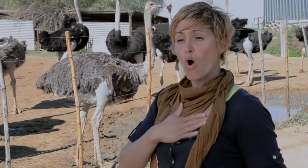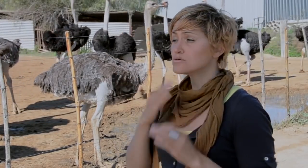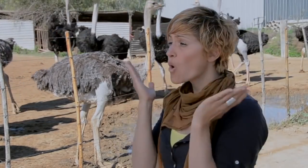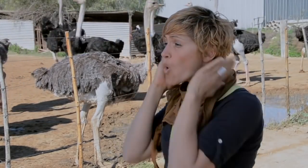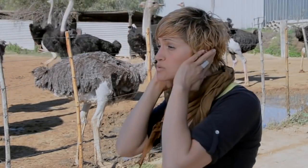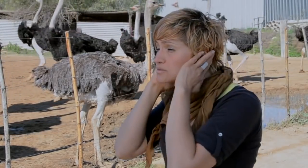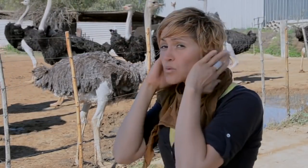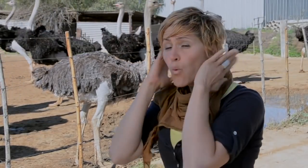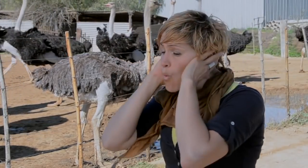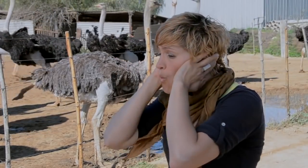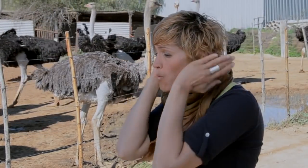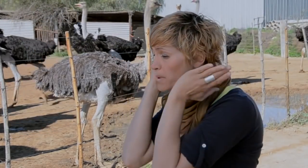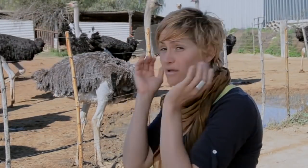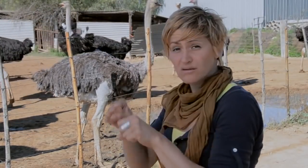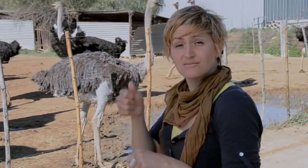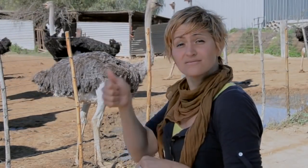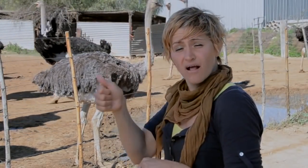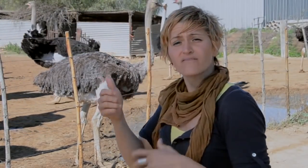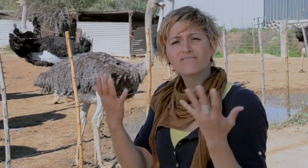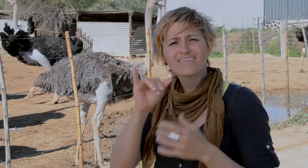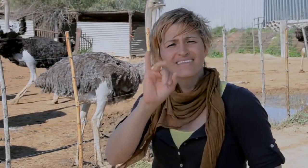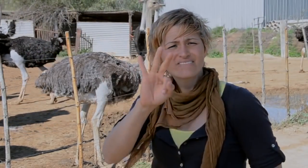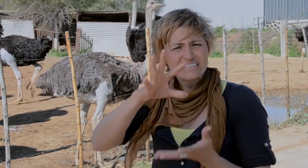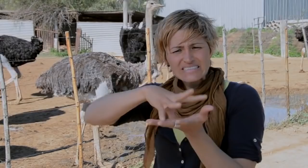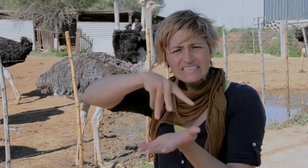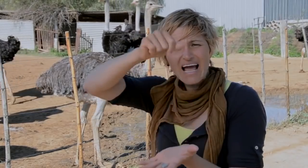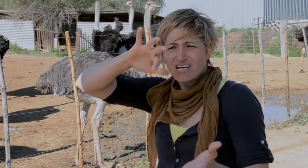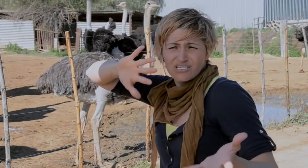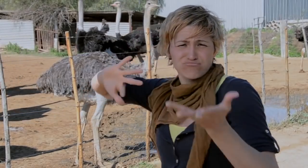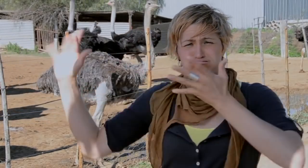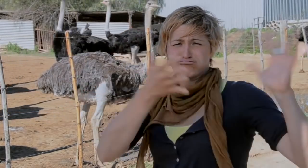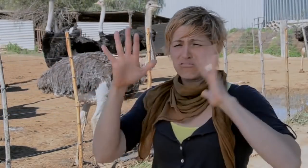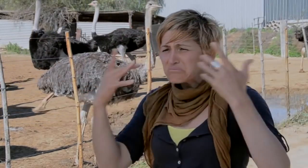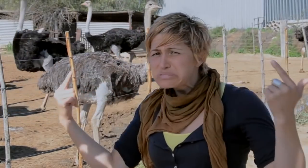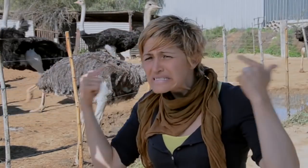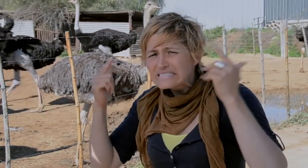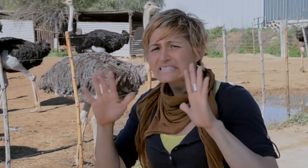The ears open and close according to the ostrich’s need for protection, and closing only when